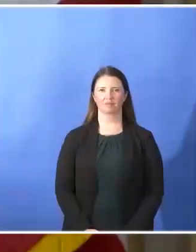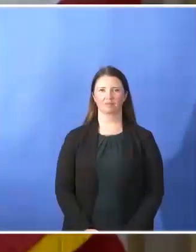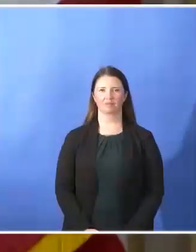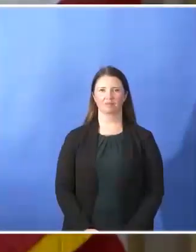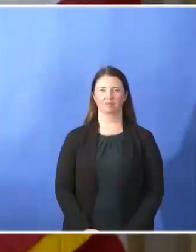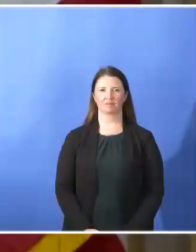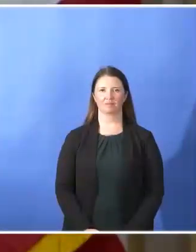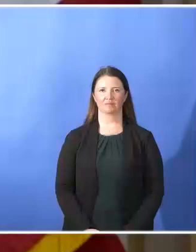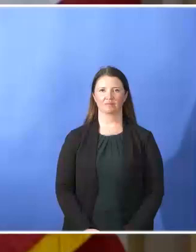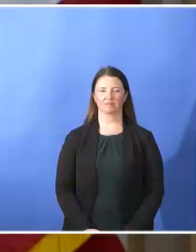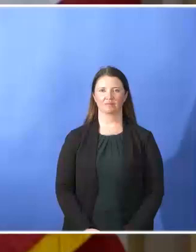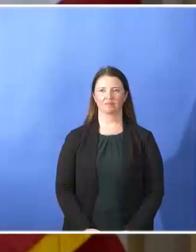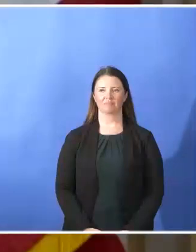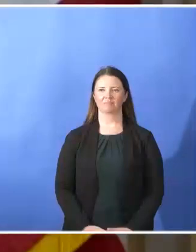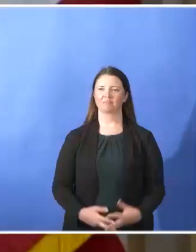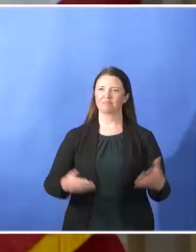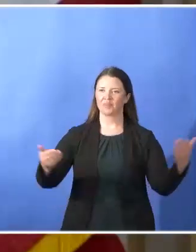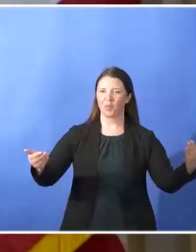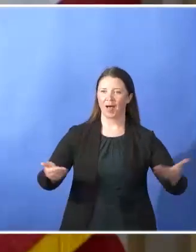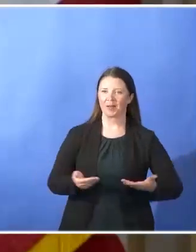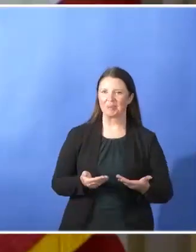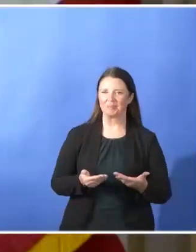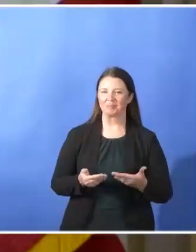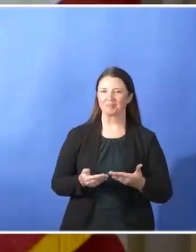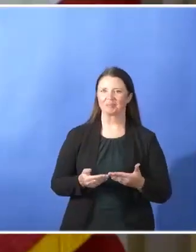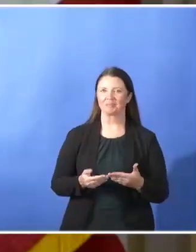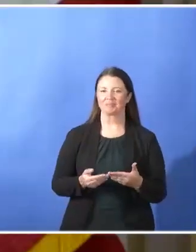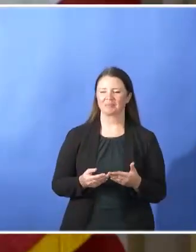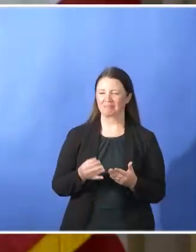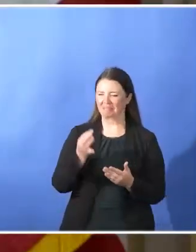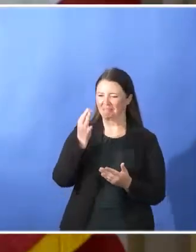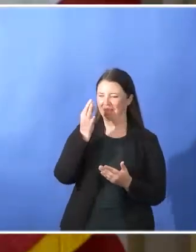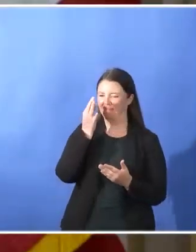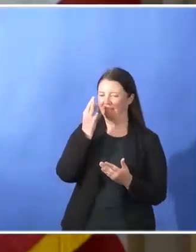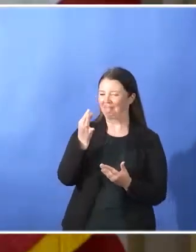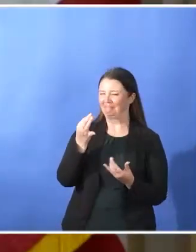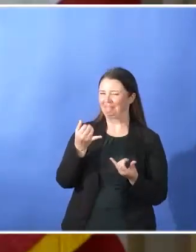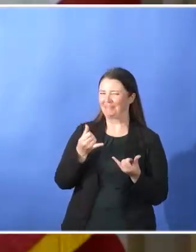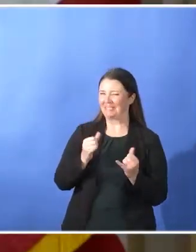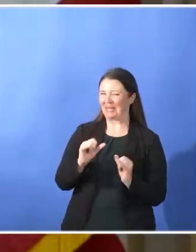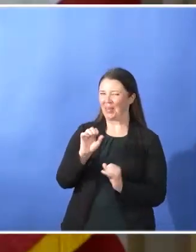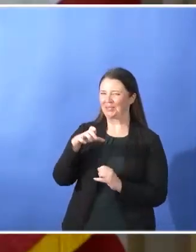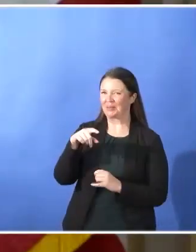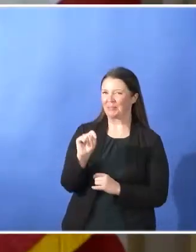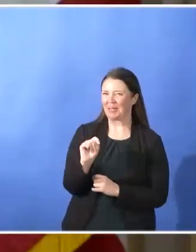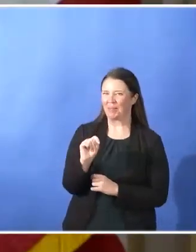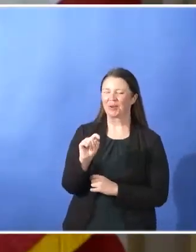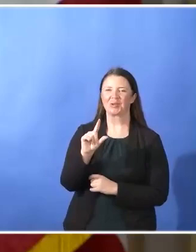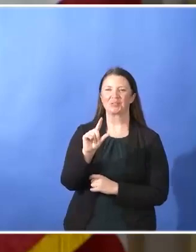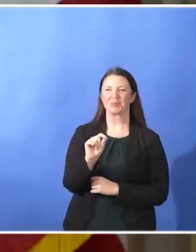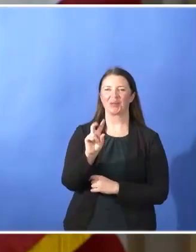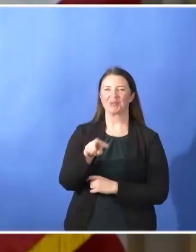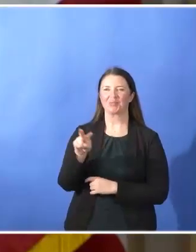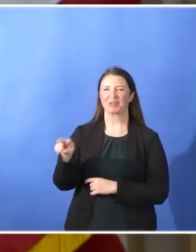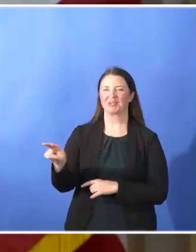WELCOME TO THE JUST BARELY EVER OPEN MEETING FOR THE FEDERAL COMMUNICATIONS COMMISSION.